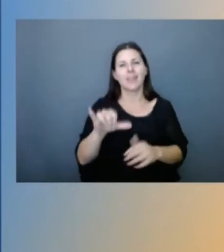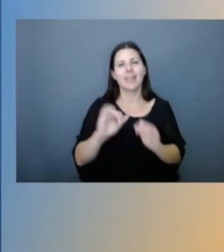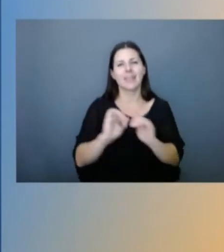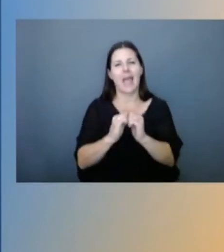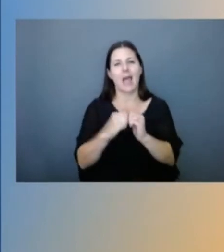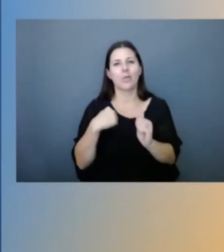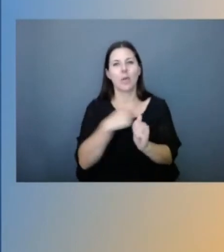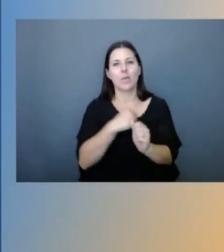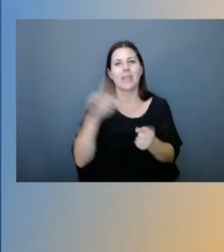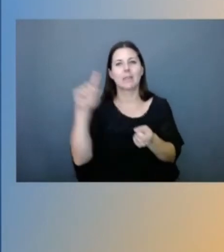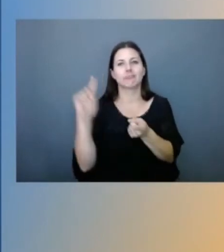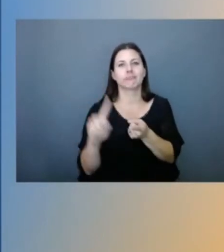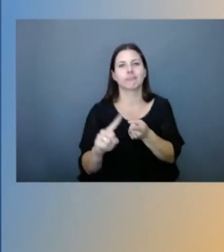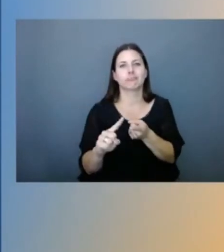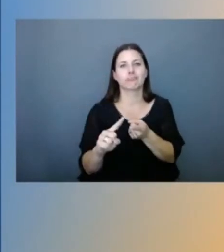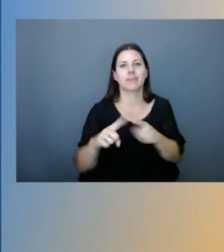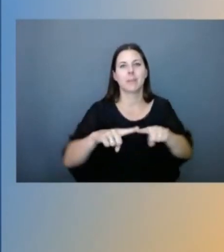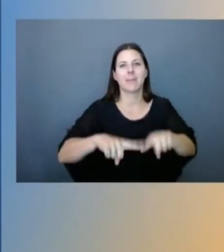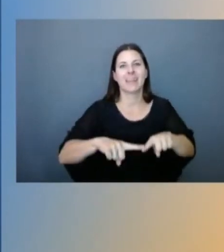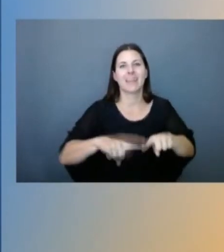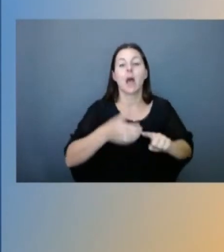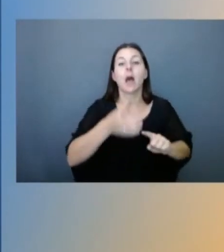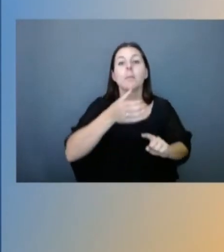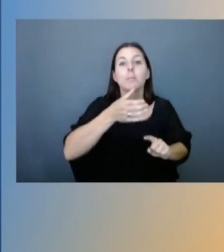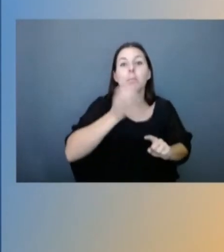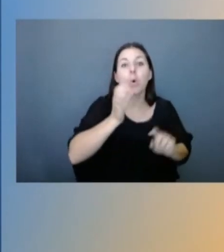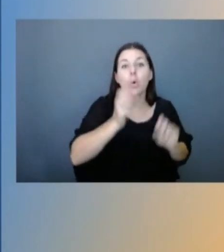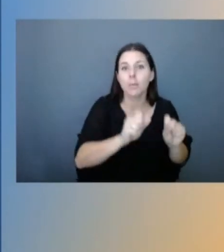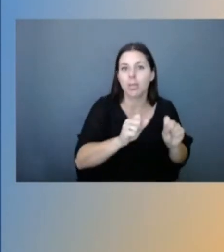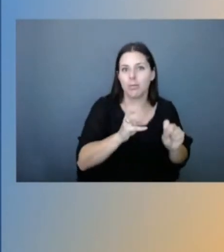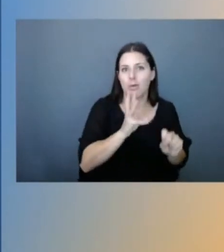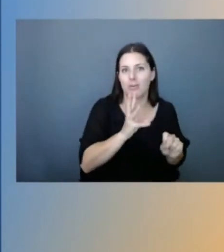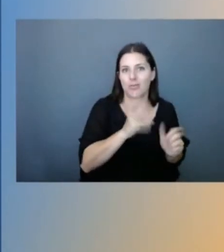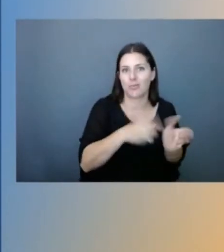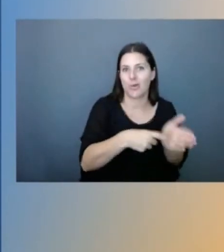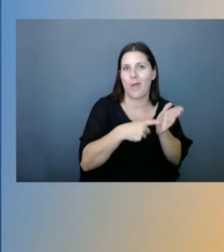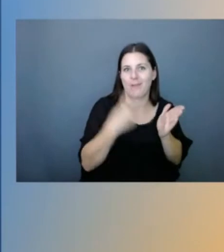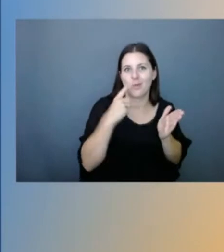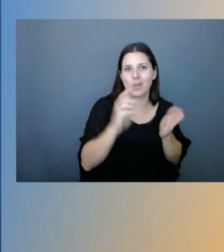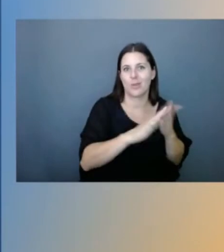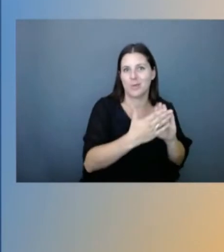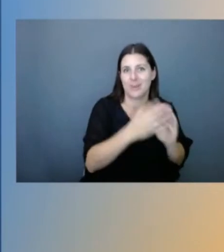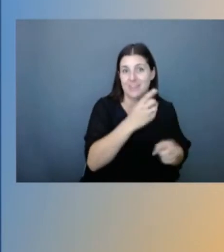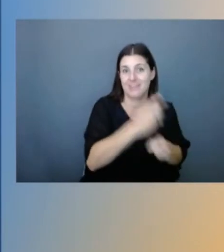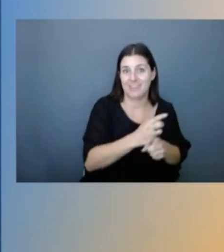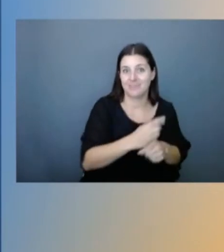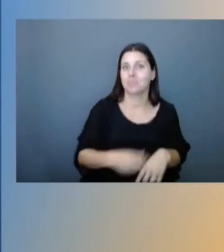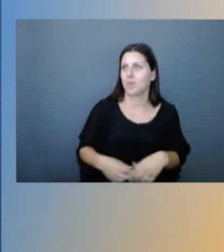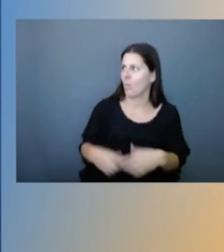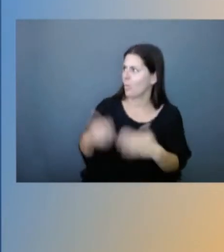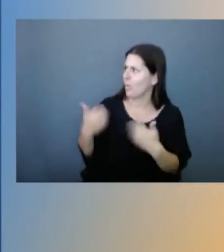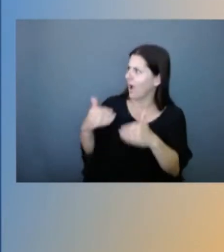on the potable water, which is required for the communities. [Martin] Super important. Yeah. And I think for those who are watching us,